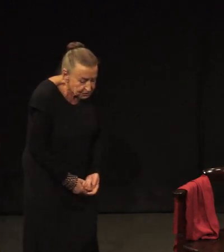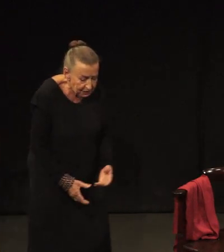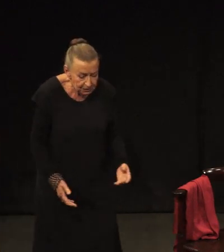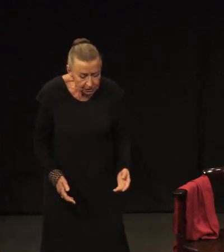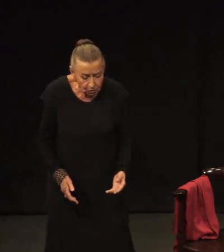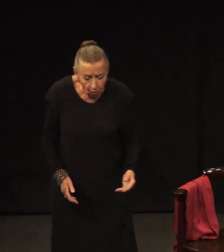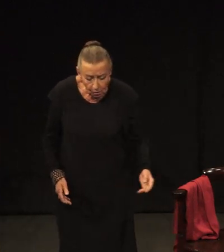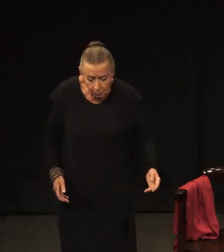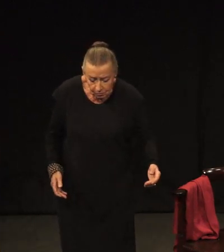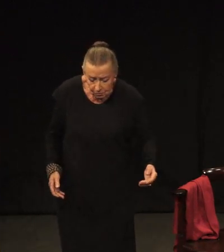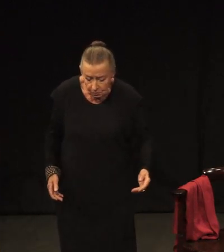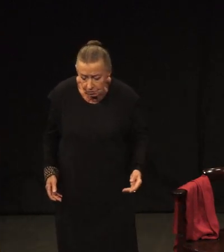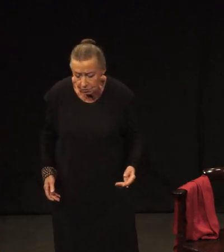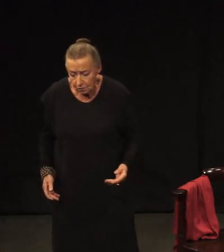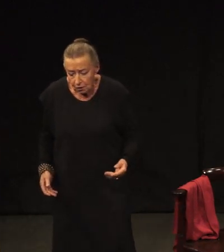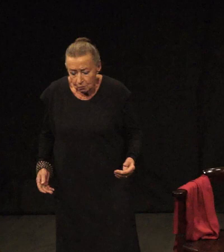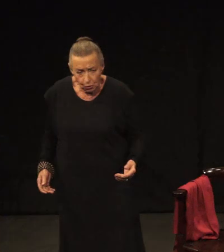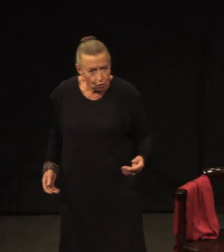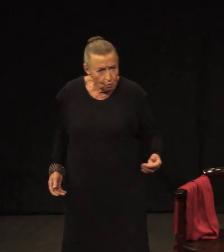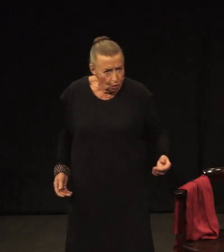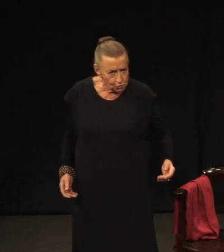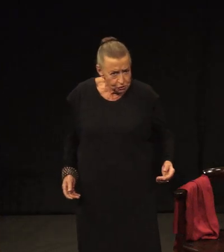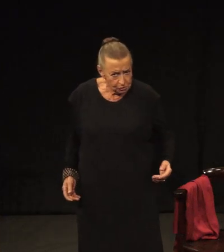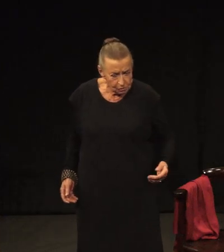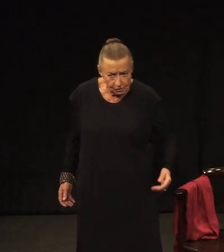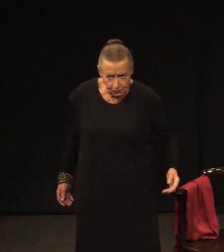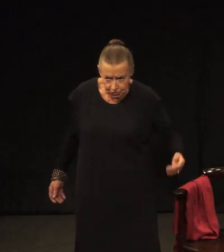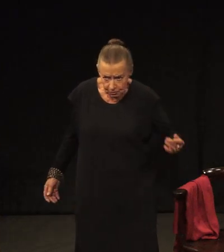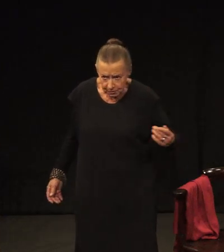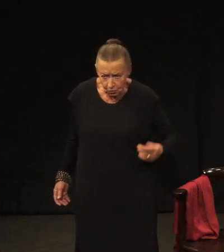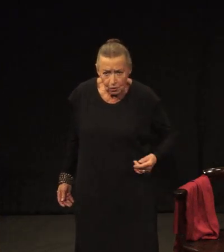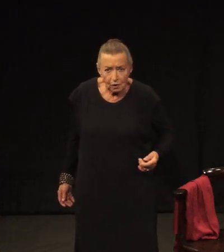each guest stood to wait. The Chamberlain had the place